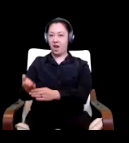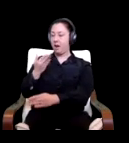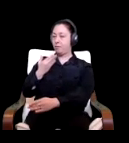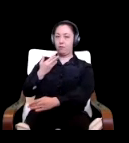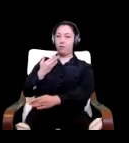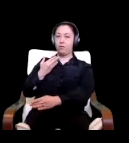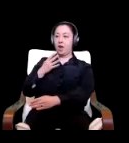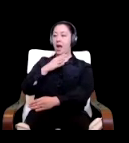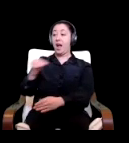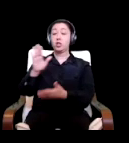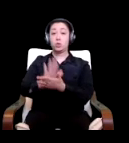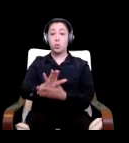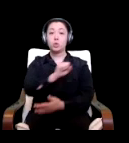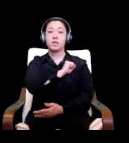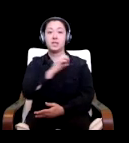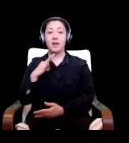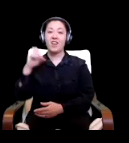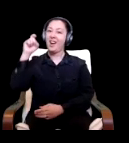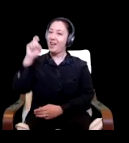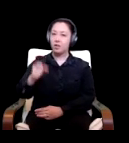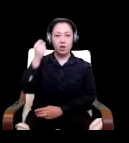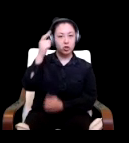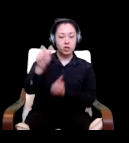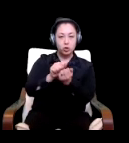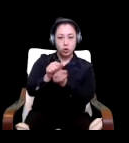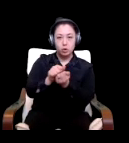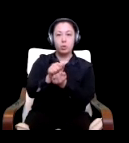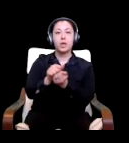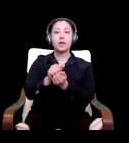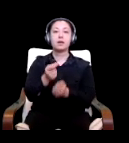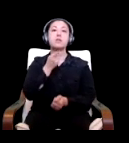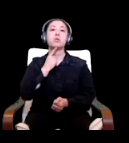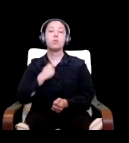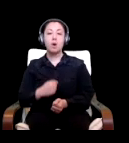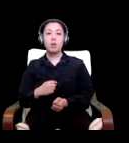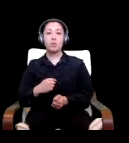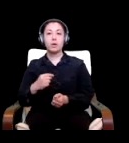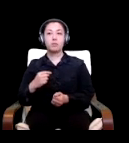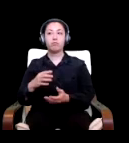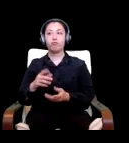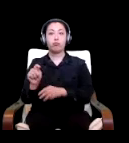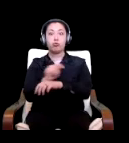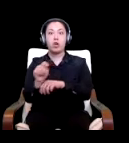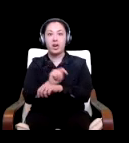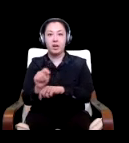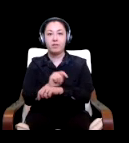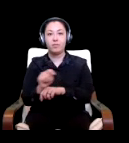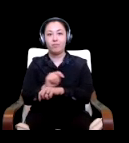chewing and swallowing and to receive training in the specific mode of feeding the individual uses.